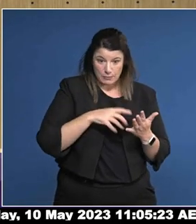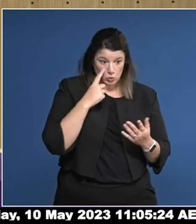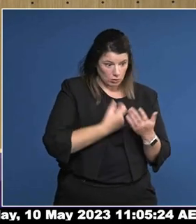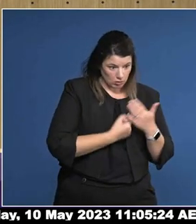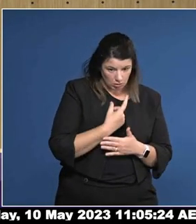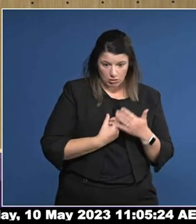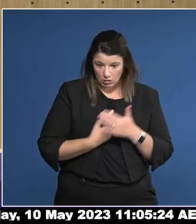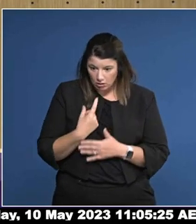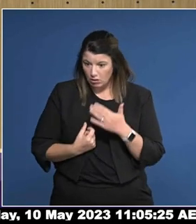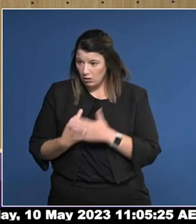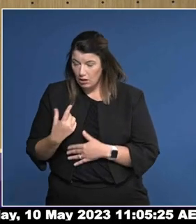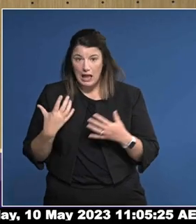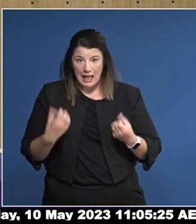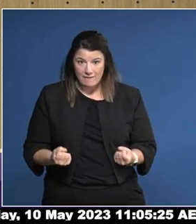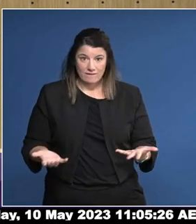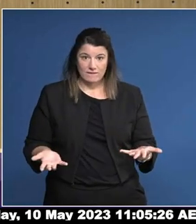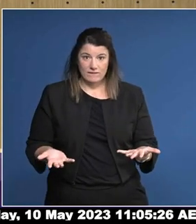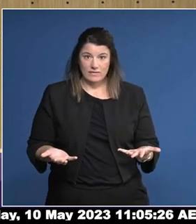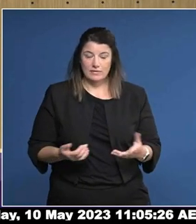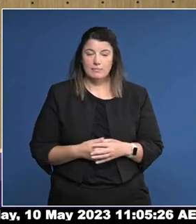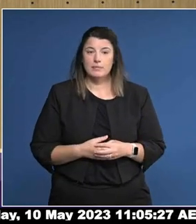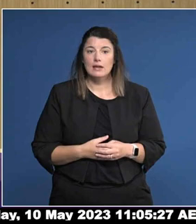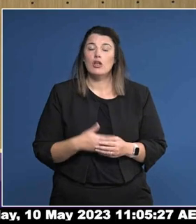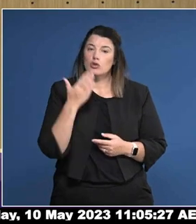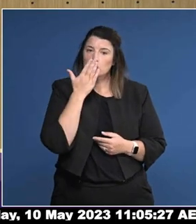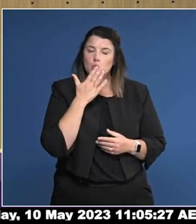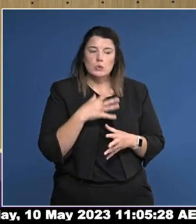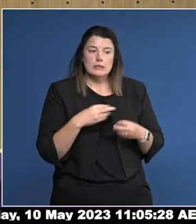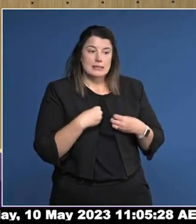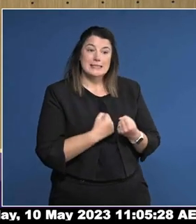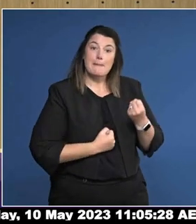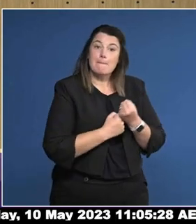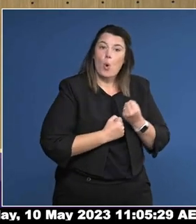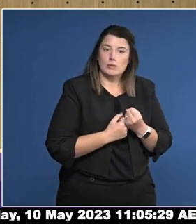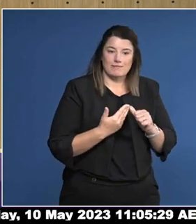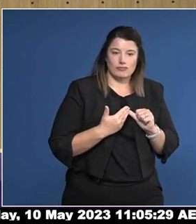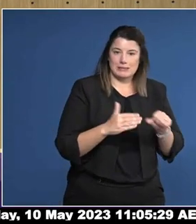The school took a supportive response, not necessarily a reporting response.